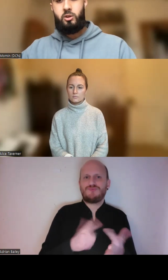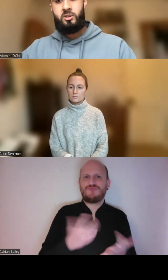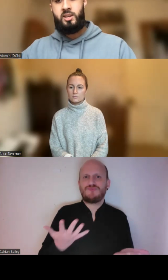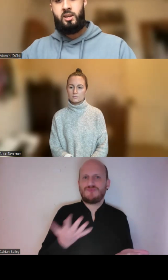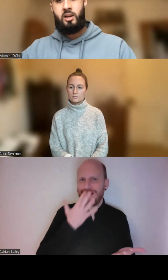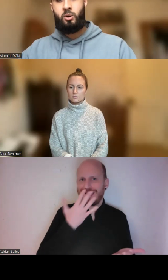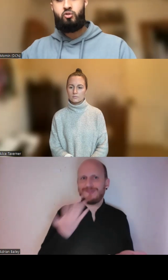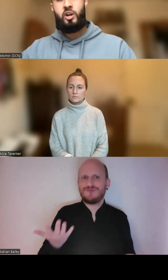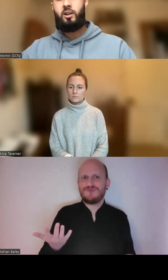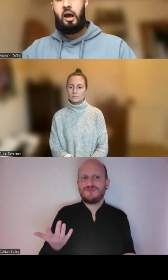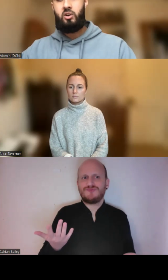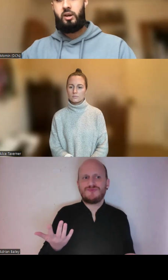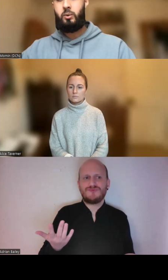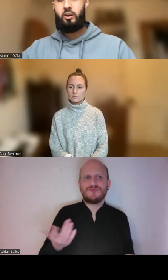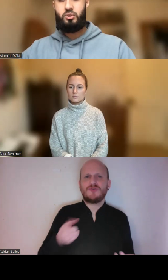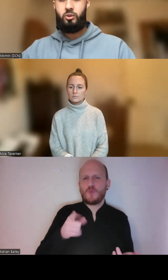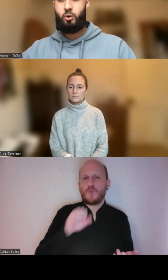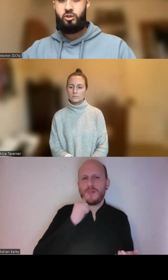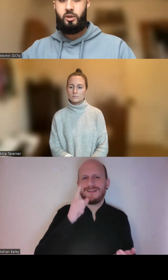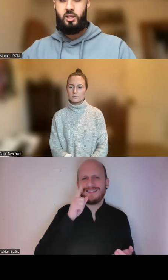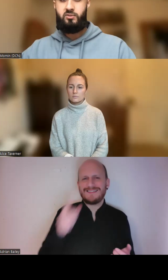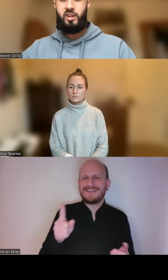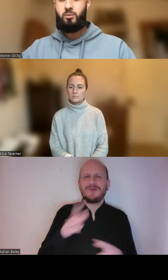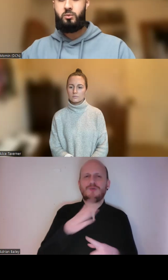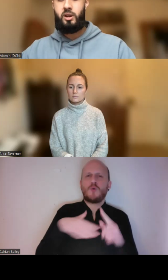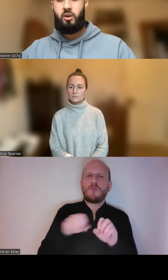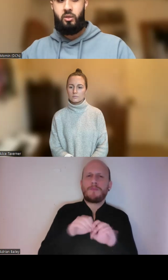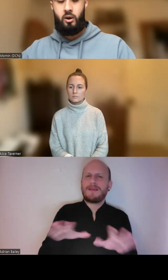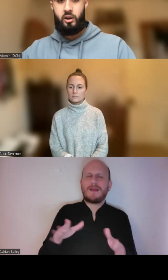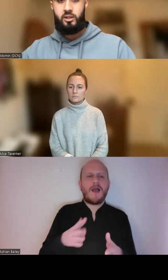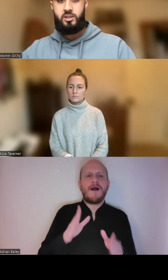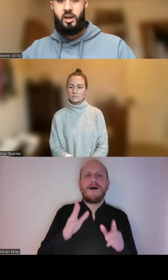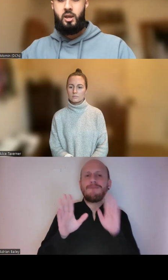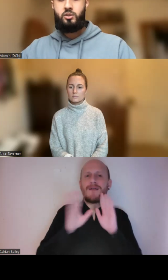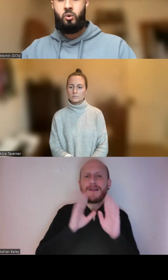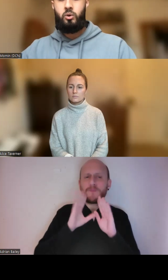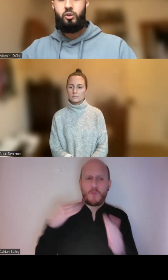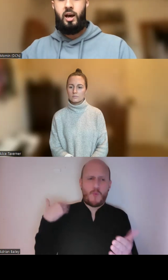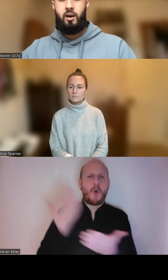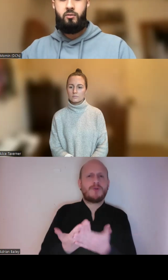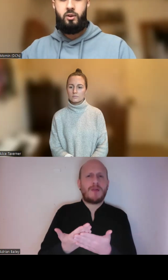You'll see a sort of trickle-down effect when it comes to all the social media space. Facebook's been around the longest so you'll have